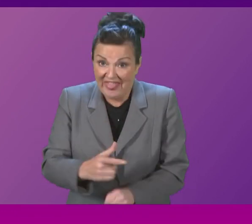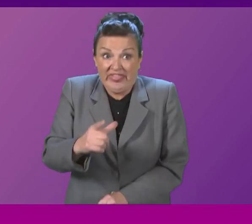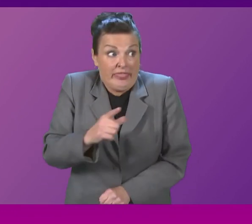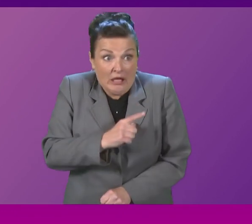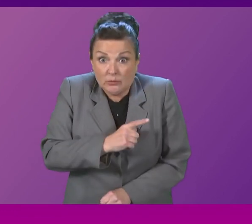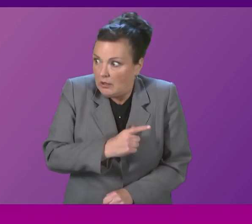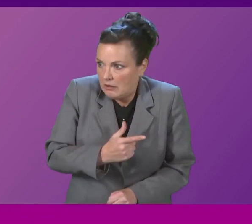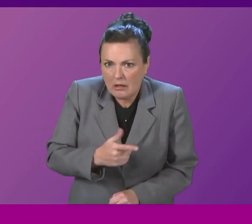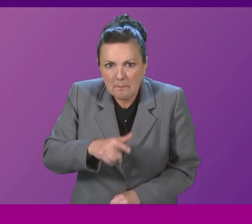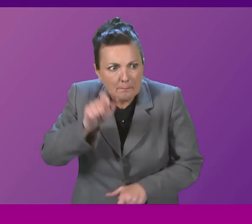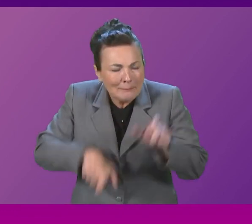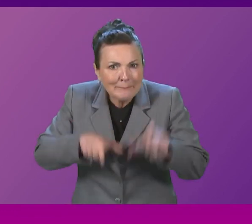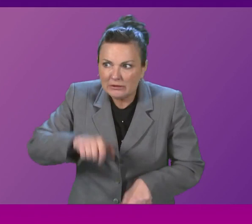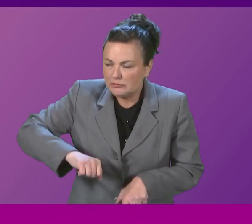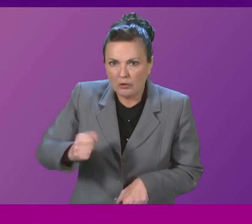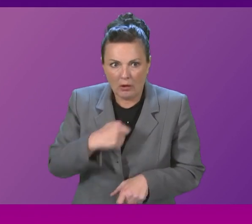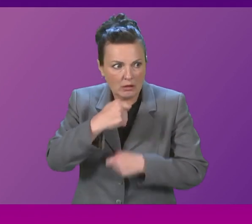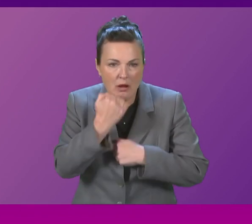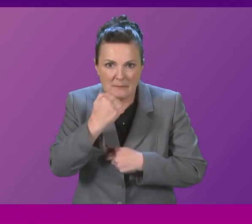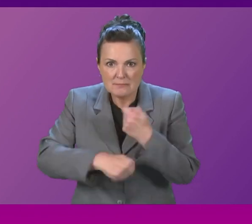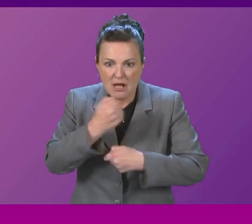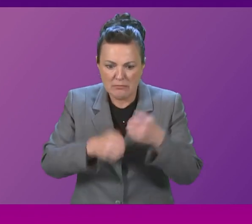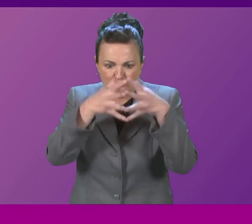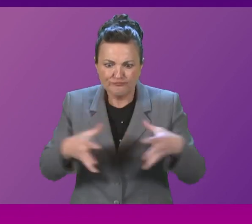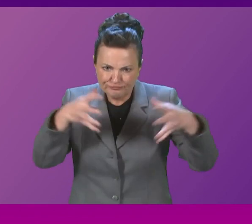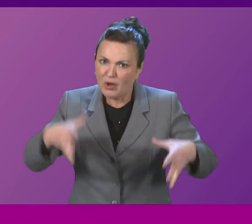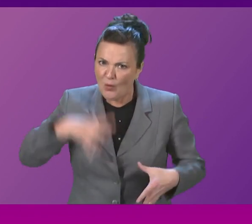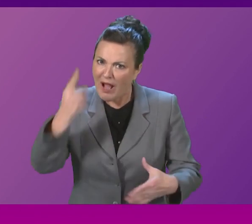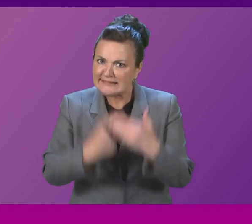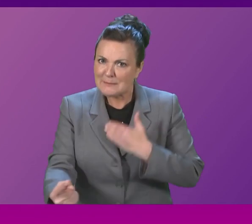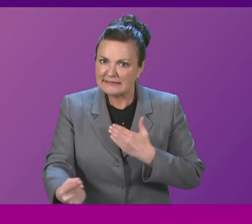in Scotland want this country to be independent.